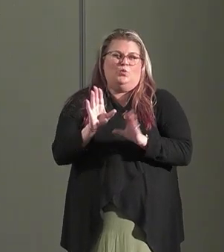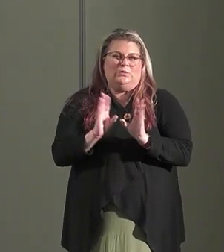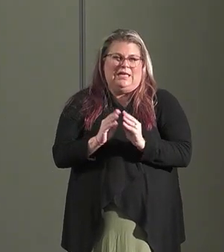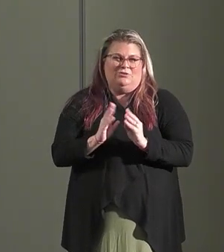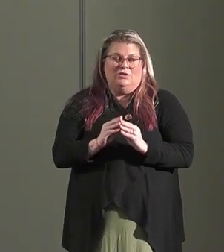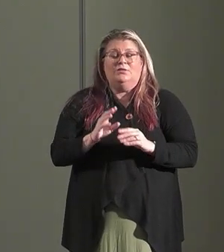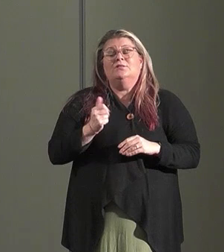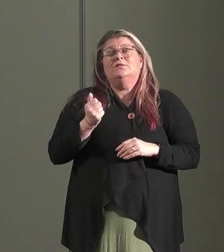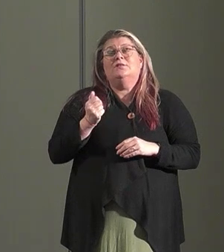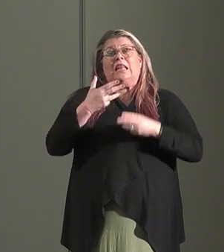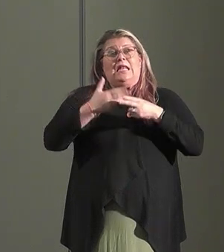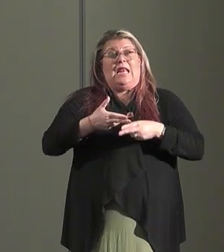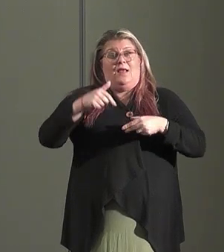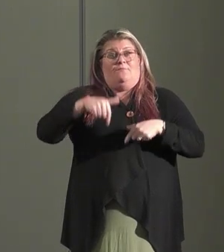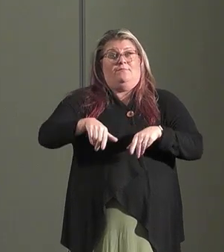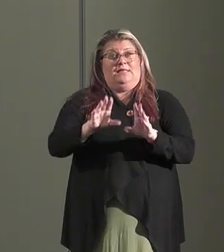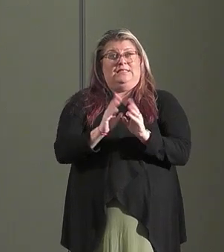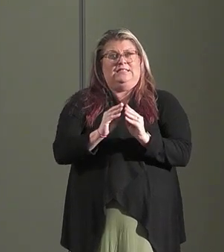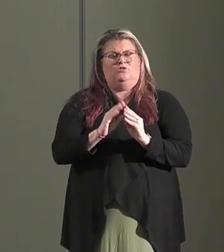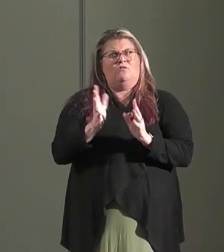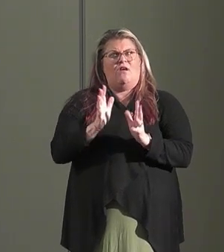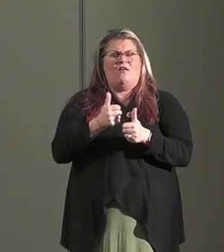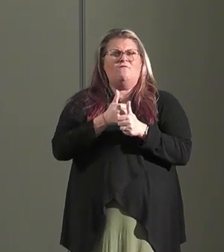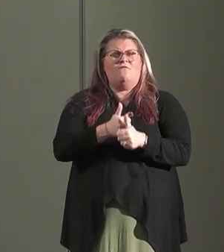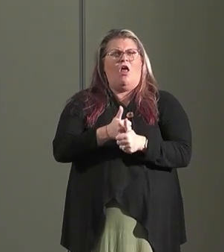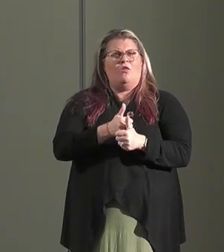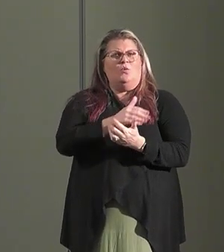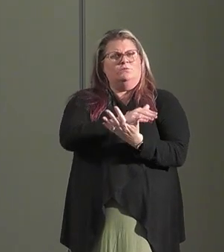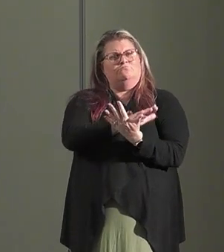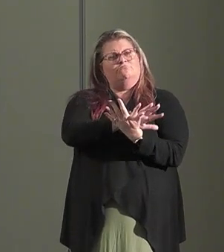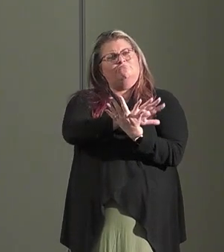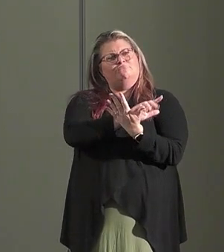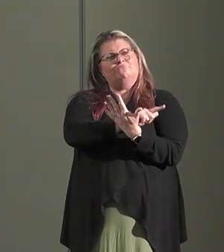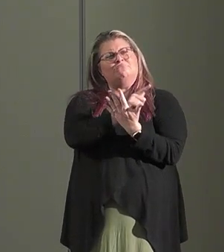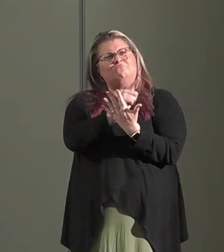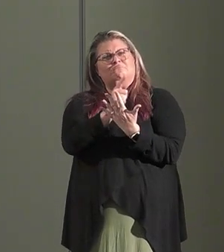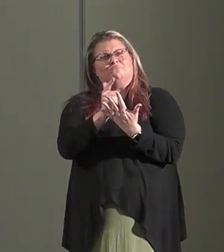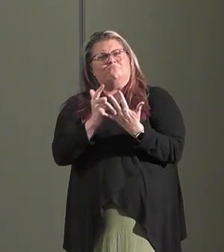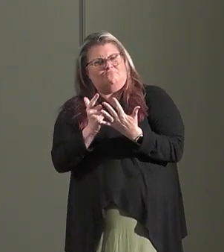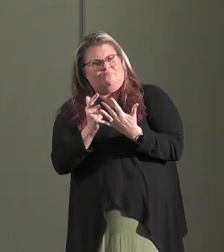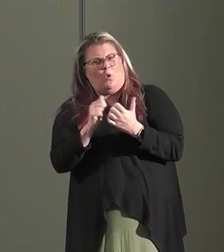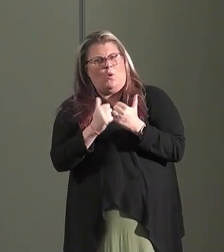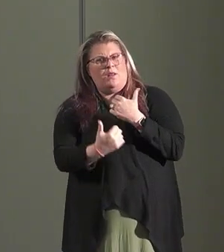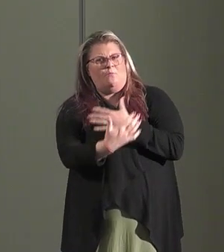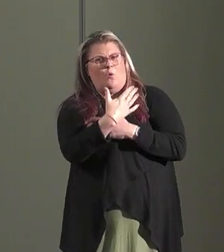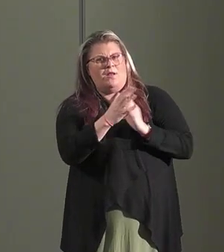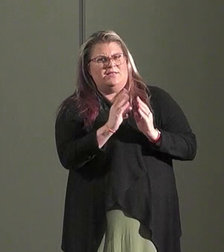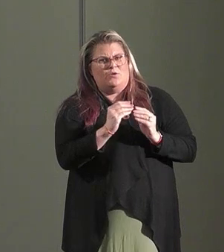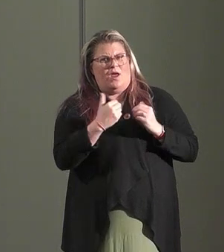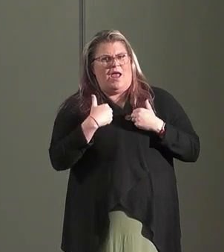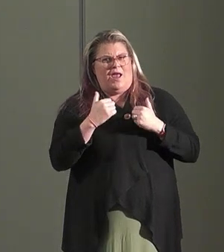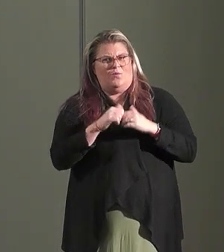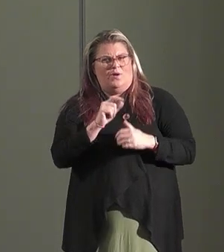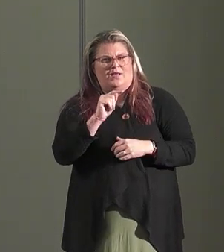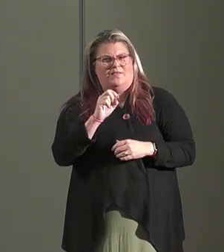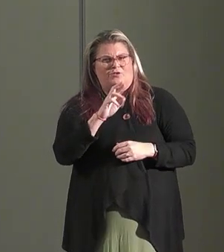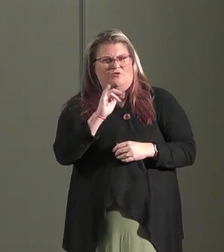of the session kind of follows nicely with morning session that we had with Terrill. I